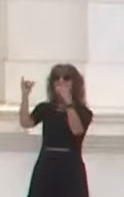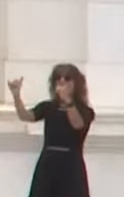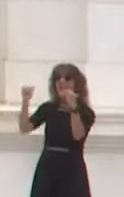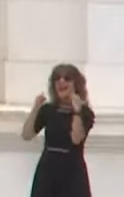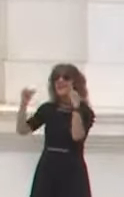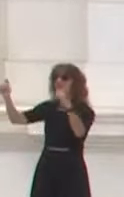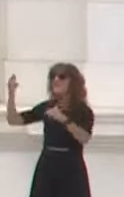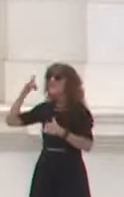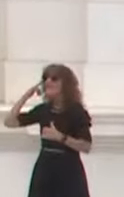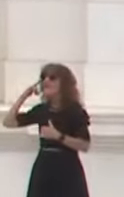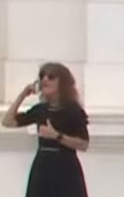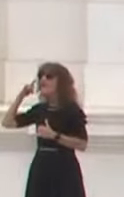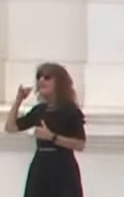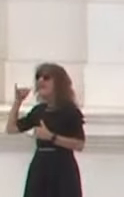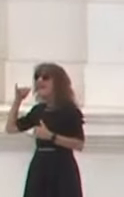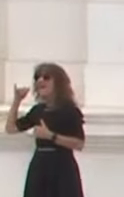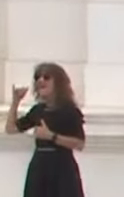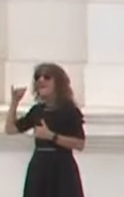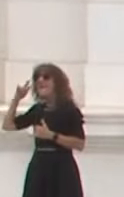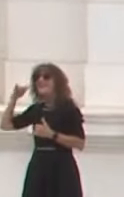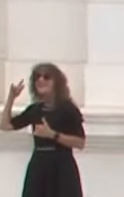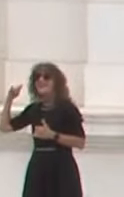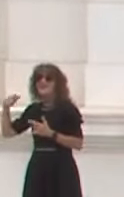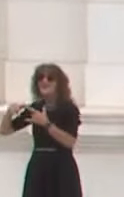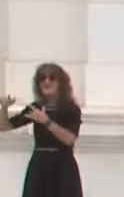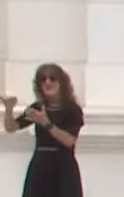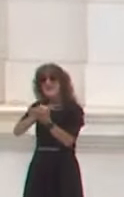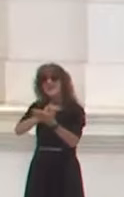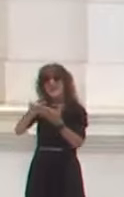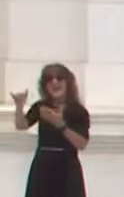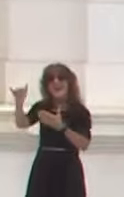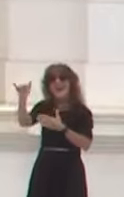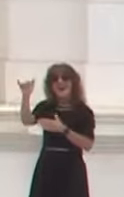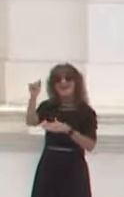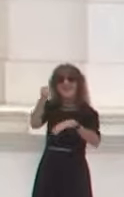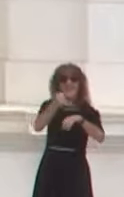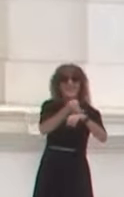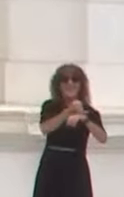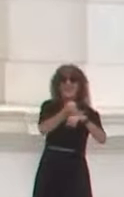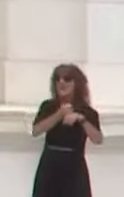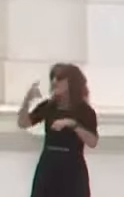From California to the New York island